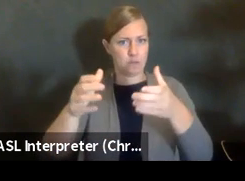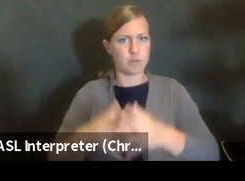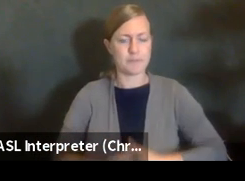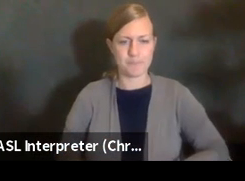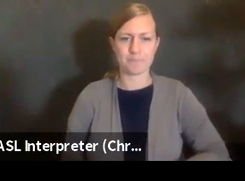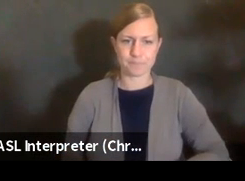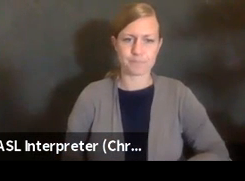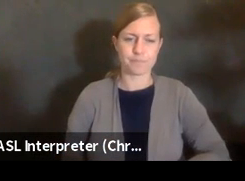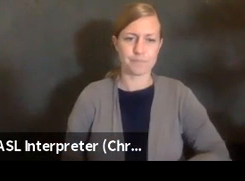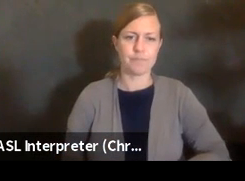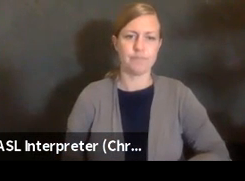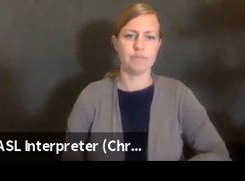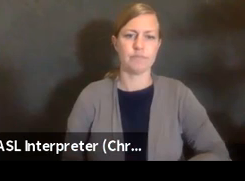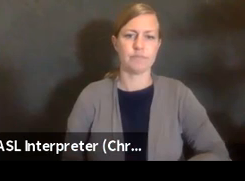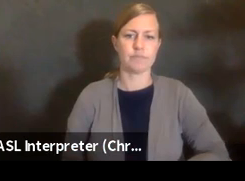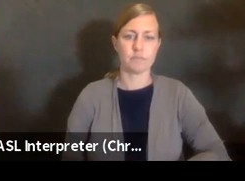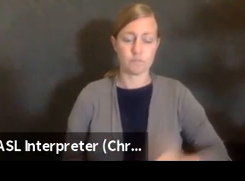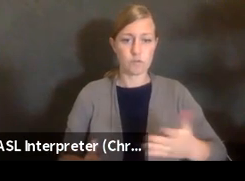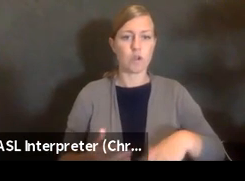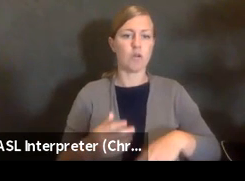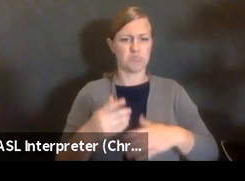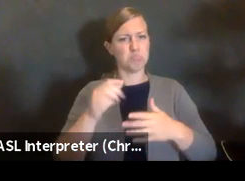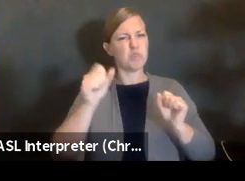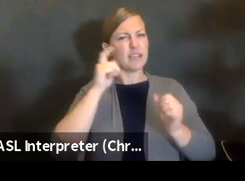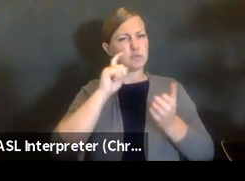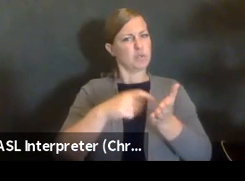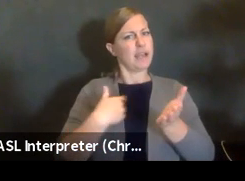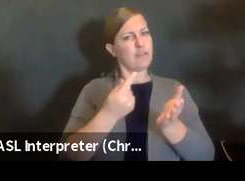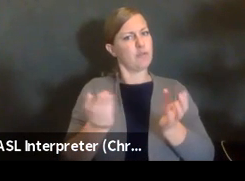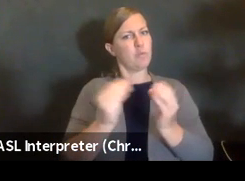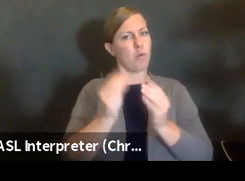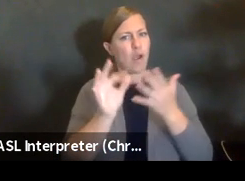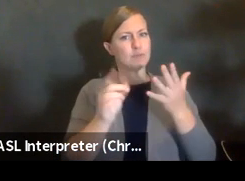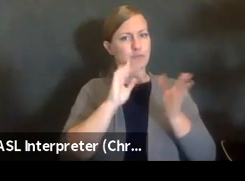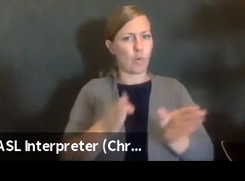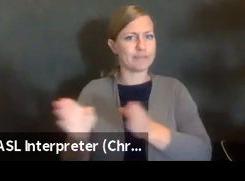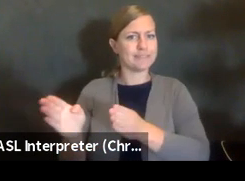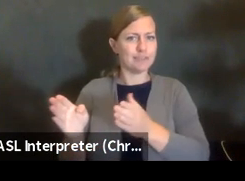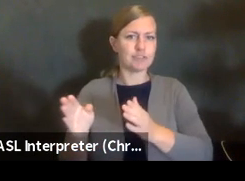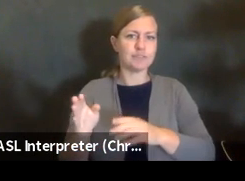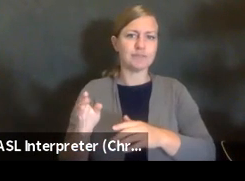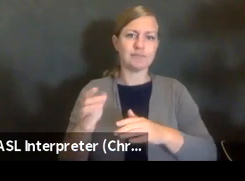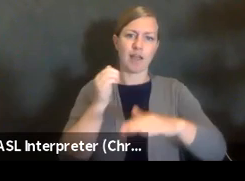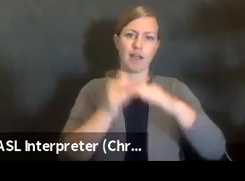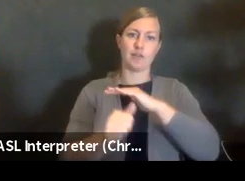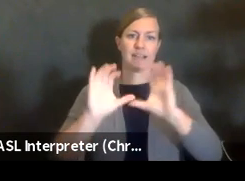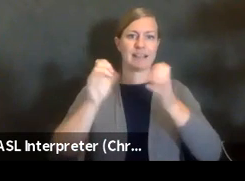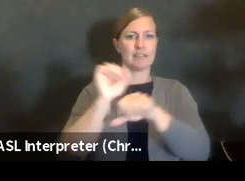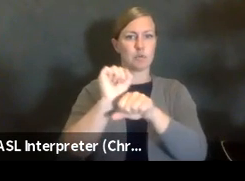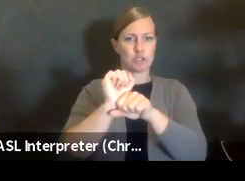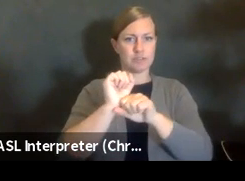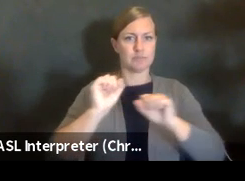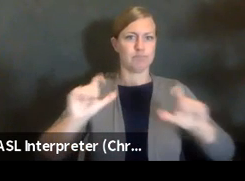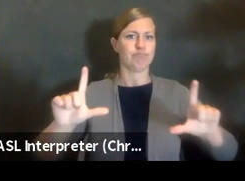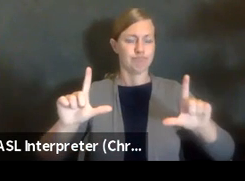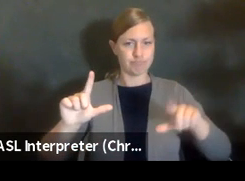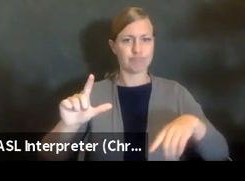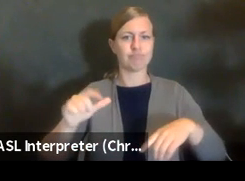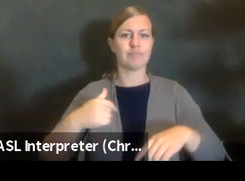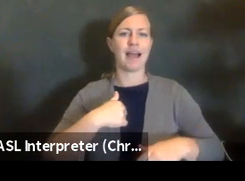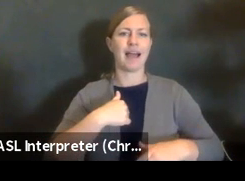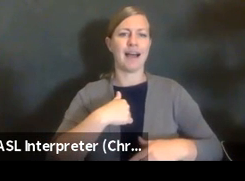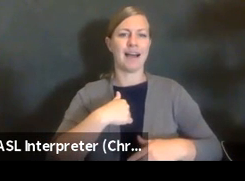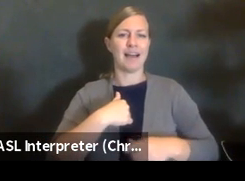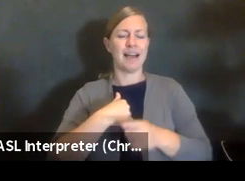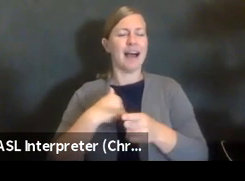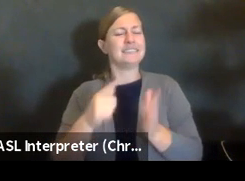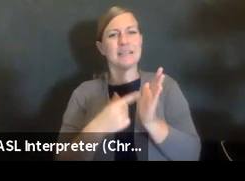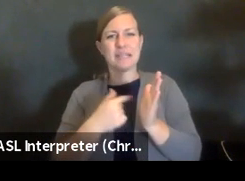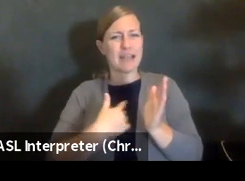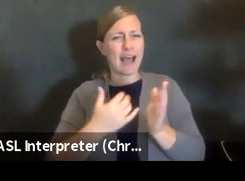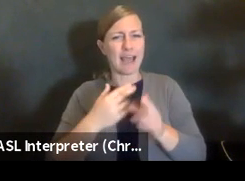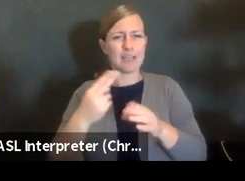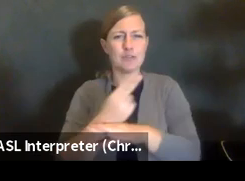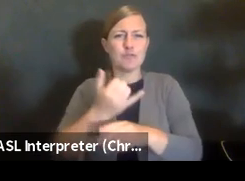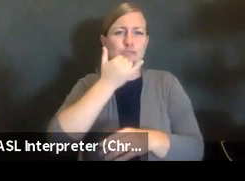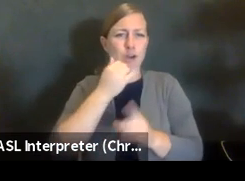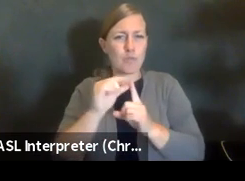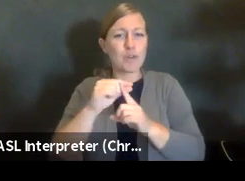Katherine Livick - ESD 112: So a few more organization options within your classwork tab. I always, in my mind, try to call it the classwork stream, but that's confusing. The stream is for your announcements